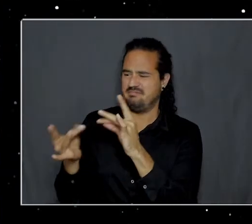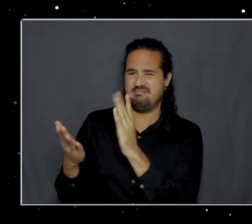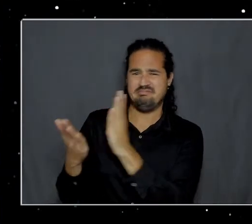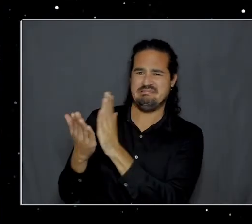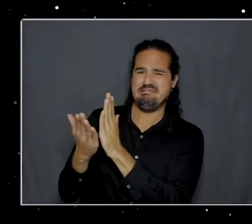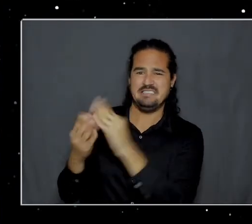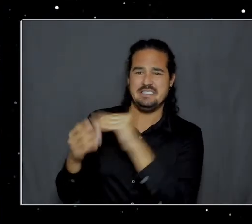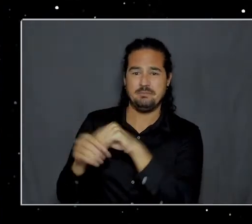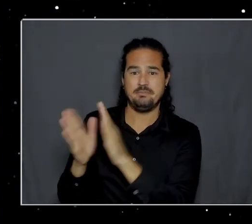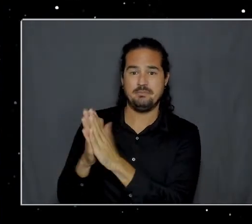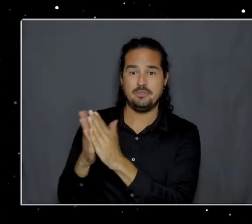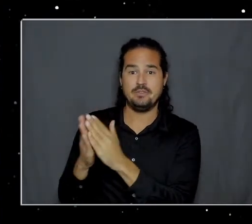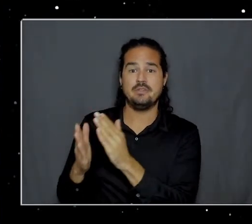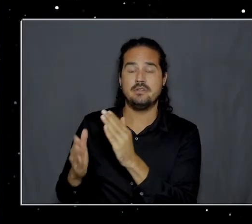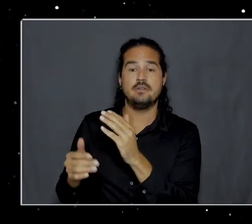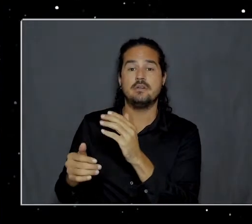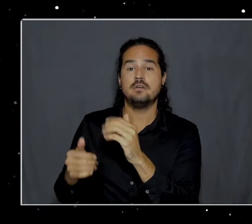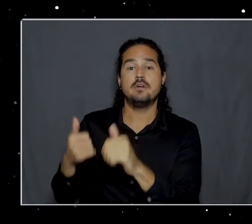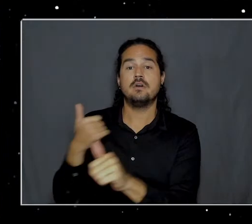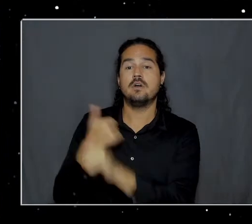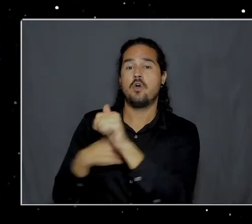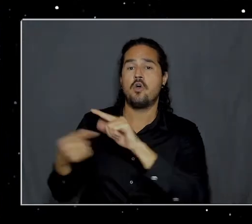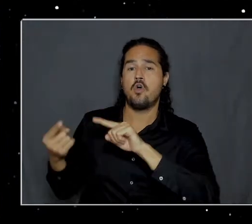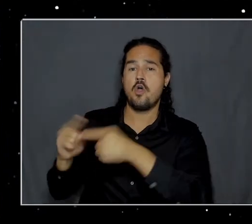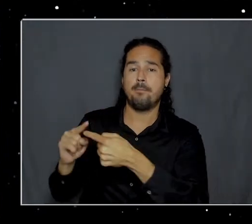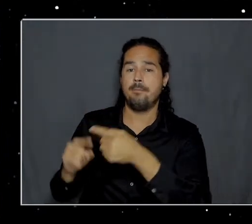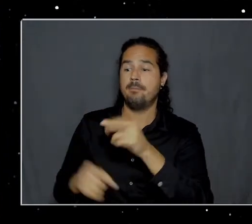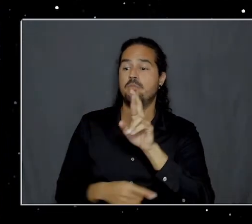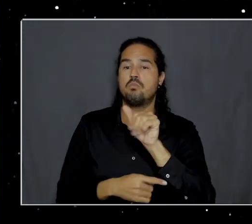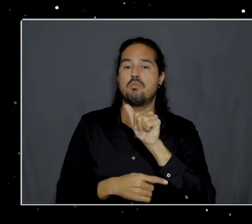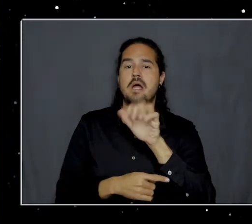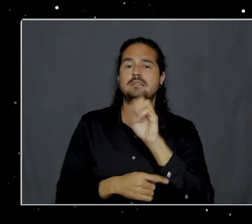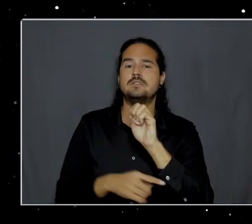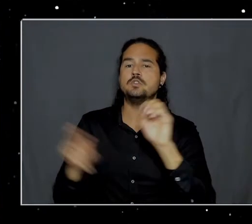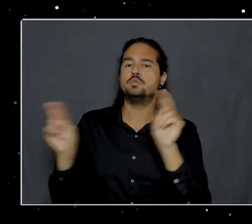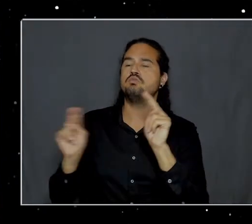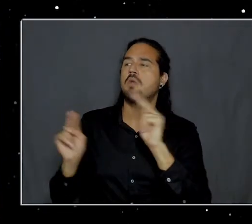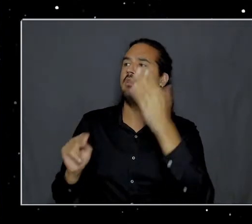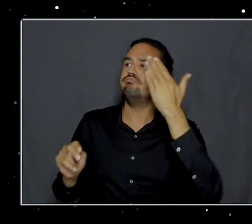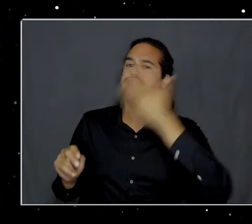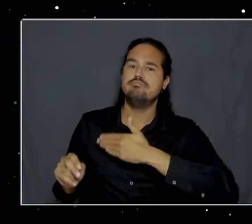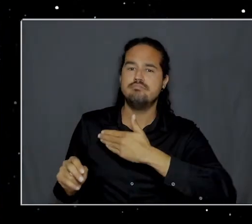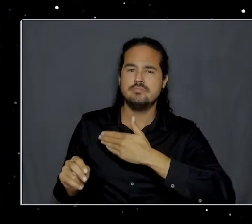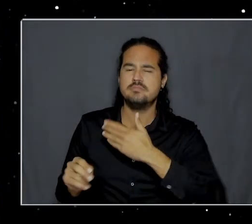OF BEING RACE NEUTRAL. SO LET'S FOCUS ON THE RACE PIECE